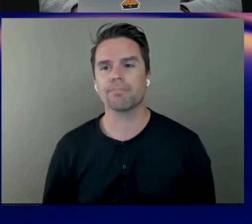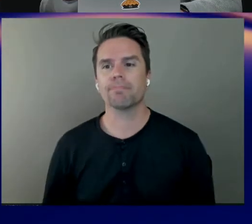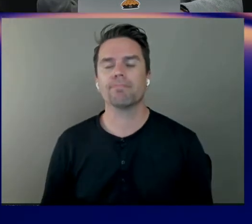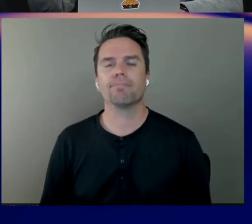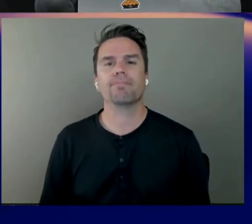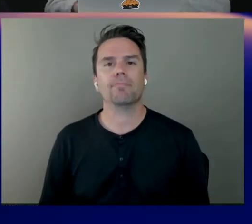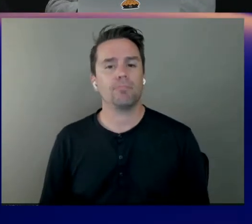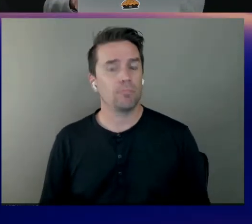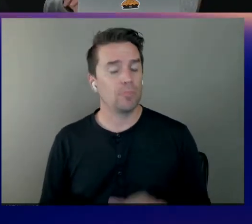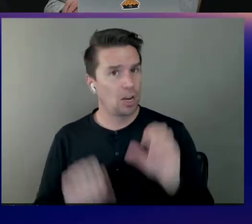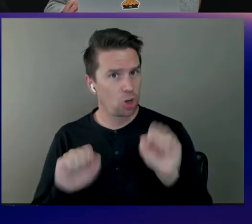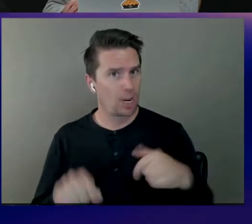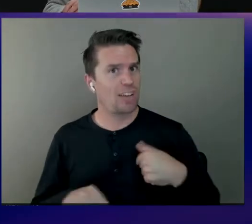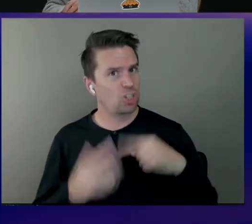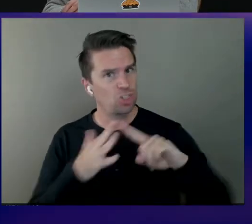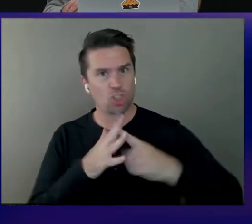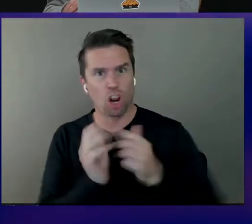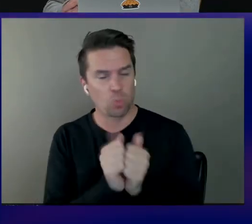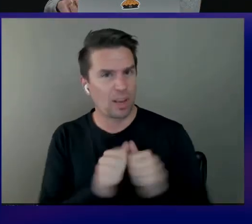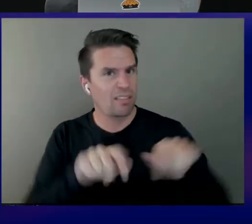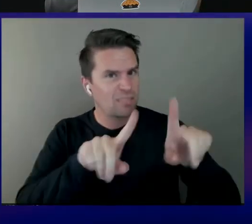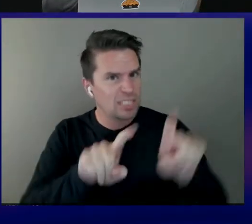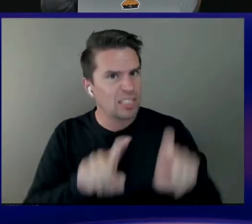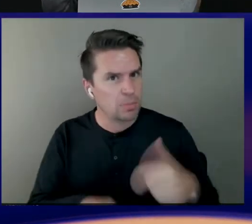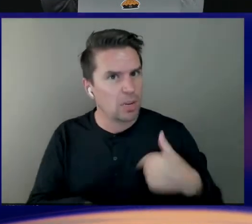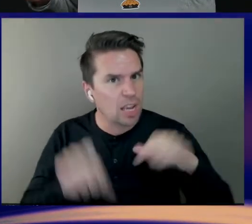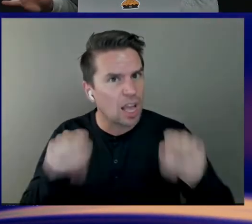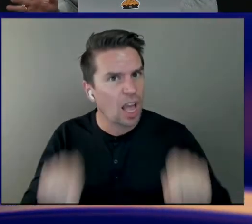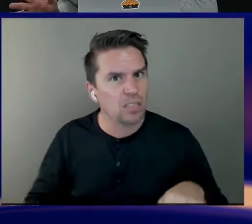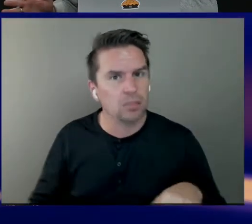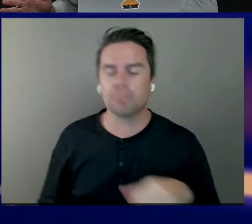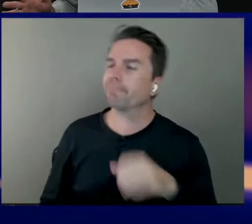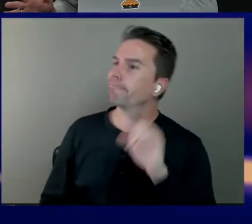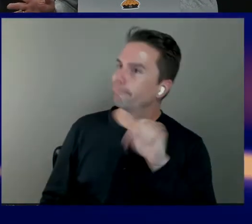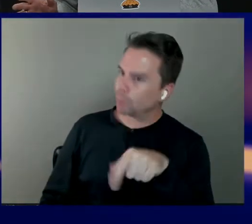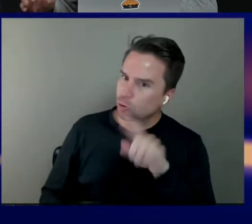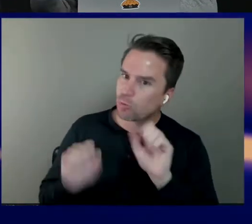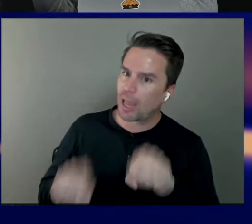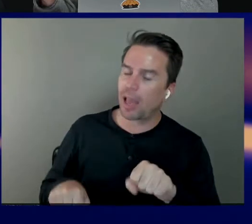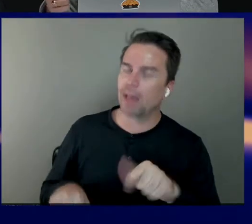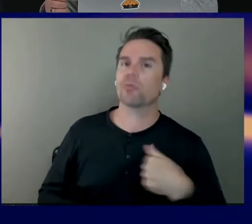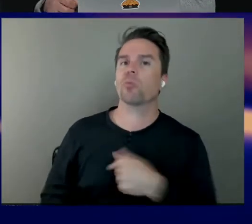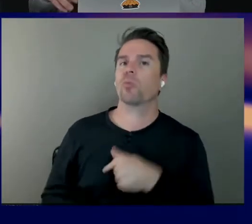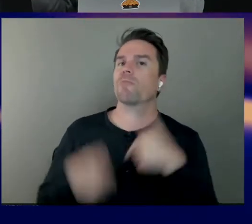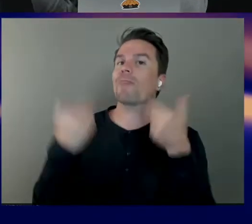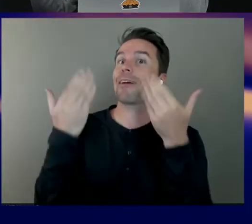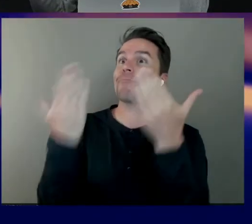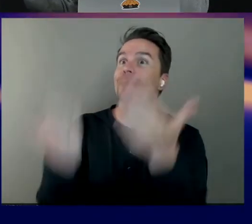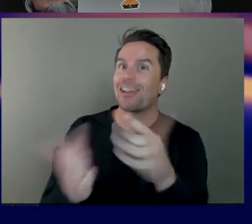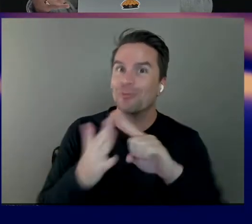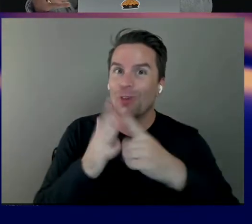You could just jump in and do the assessment. And you know what? We actually recommend that, because sometimes again,